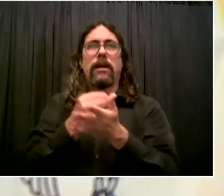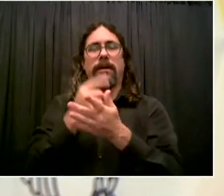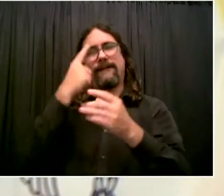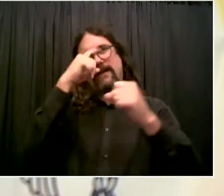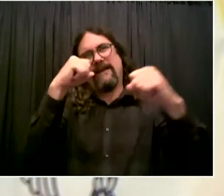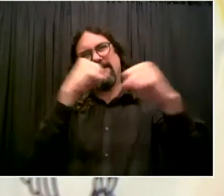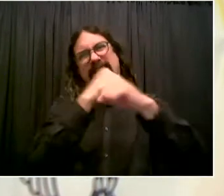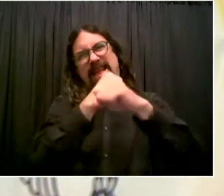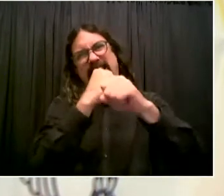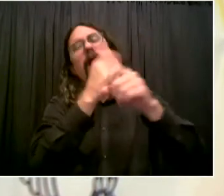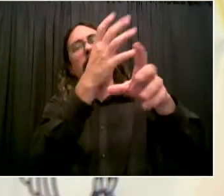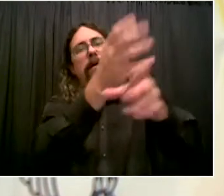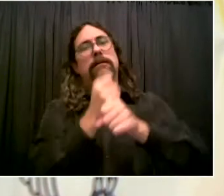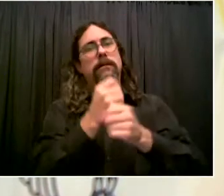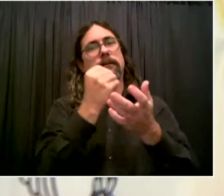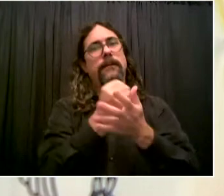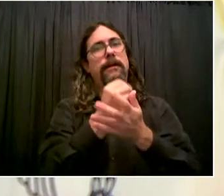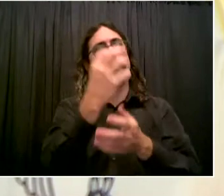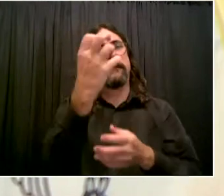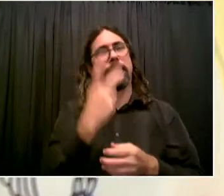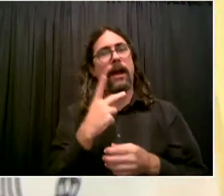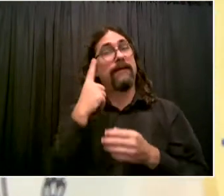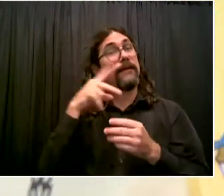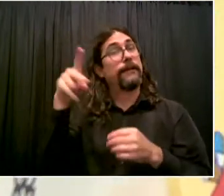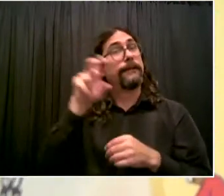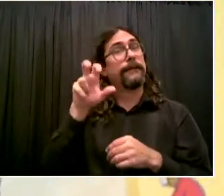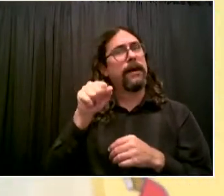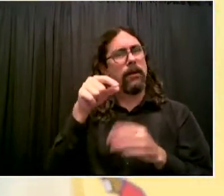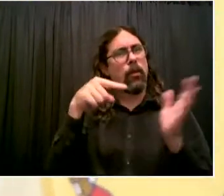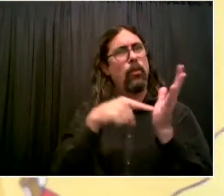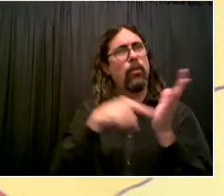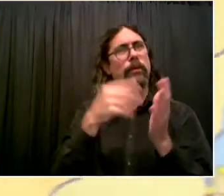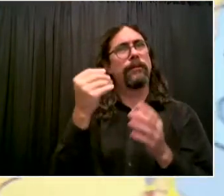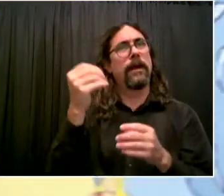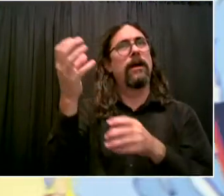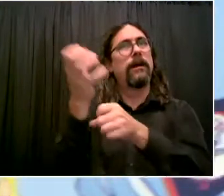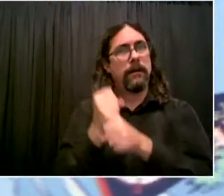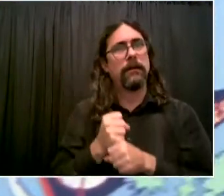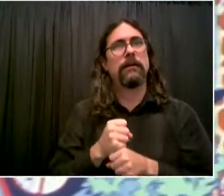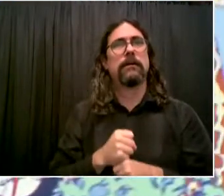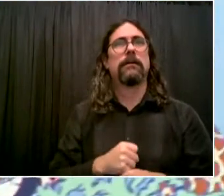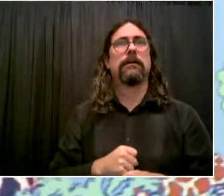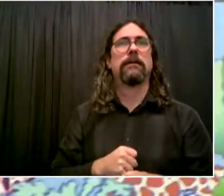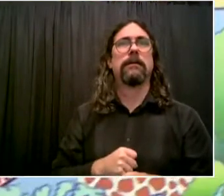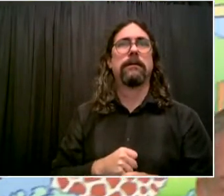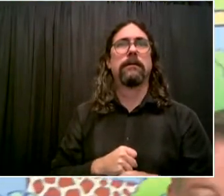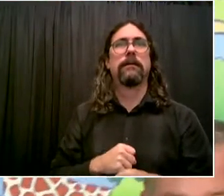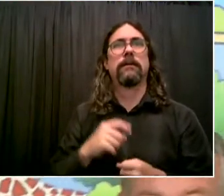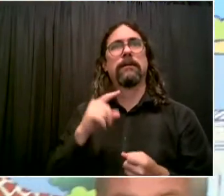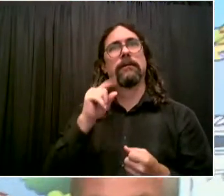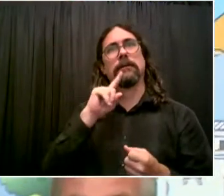WAS PUT THROUGH AND MONIES I WAS